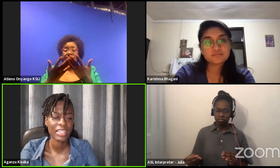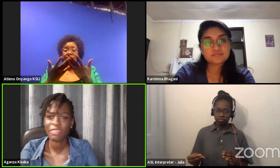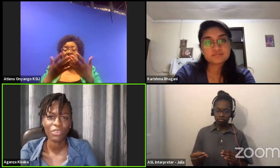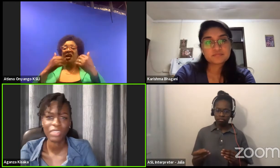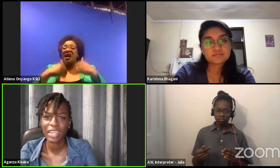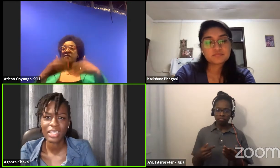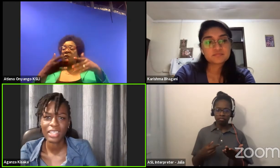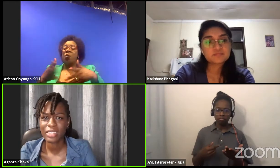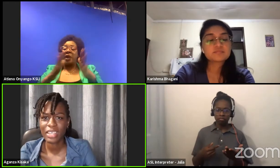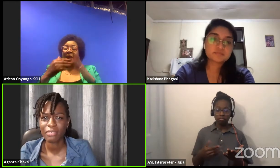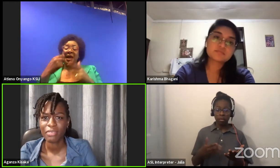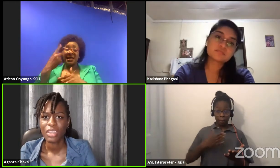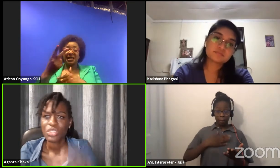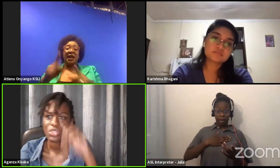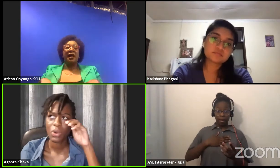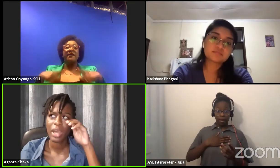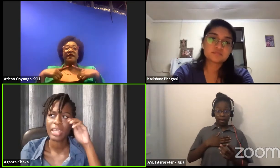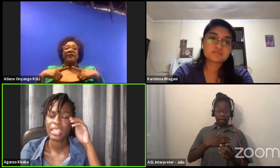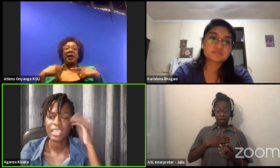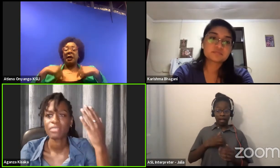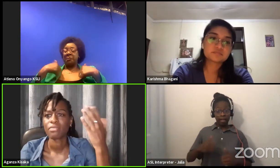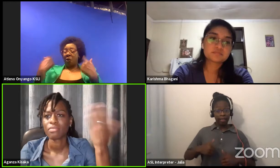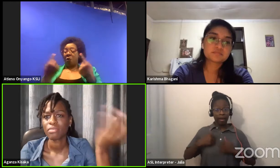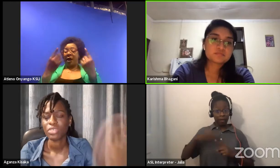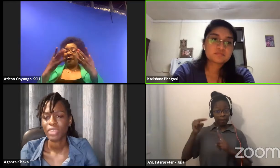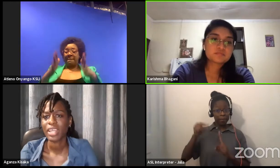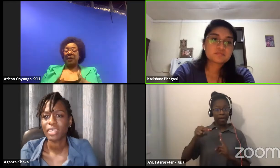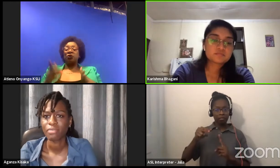that only I can see it, so I need to write it.